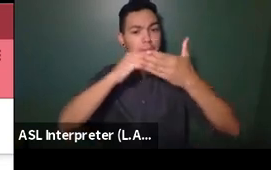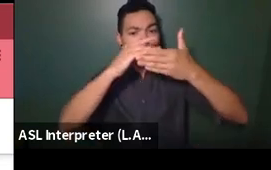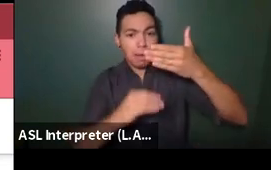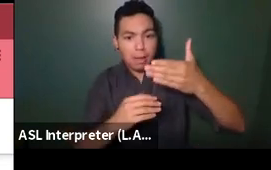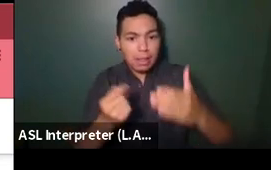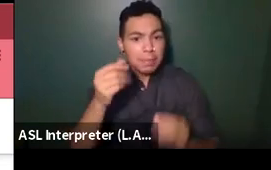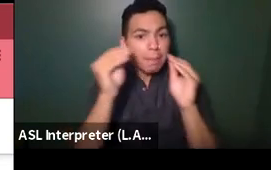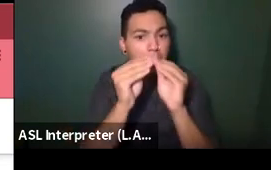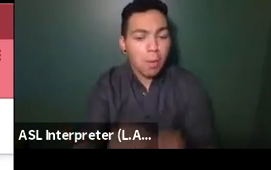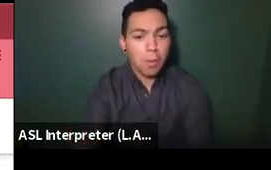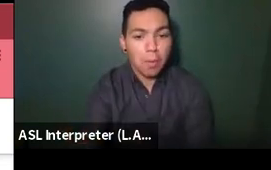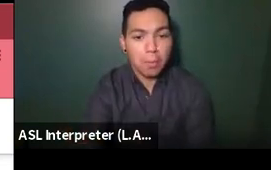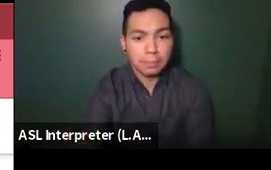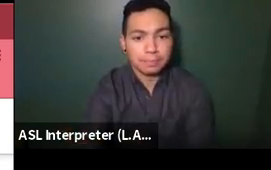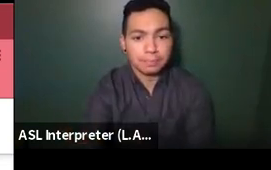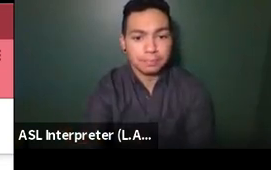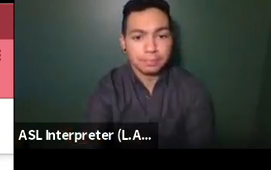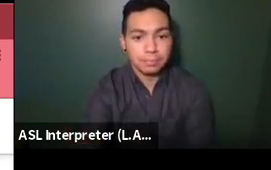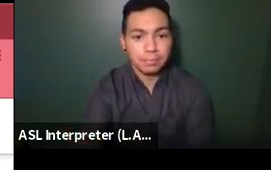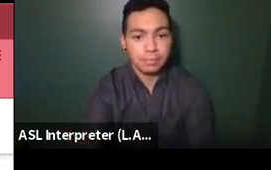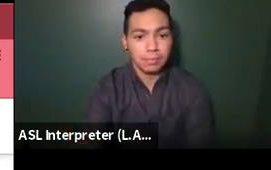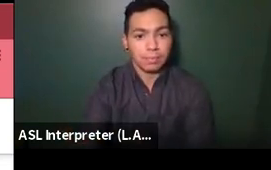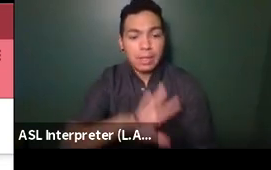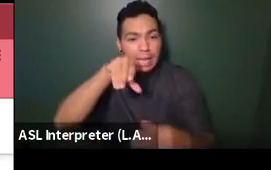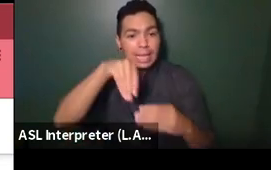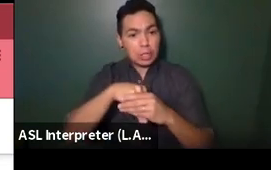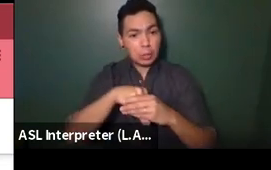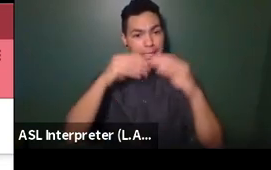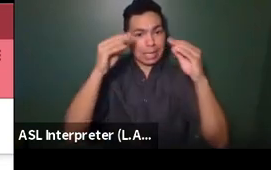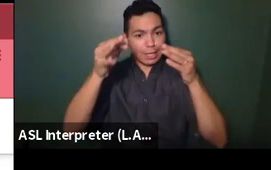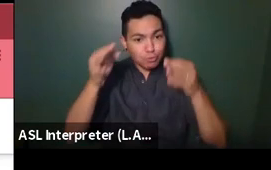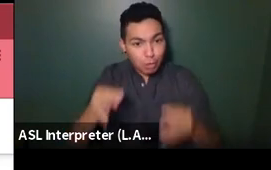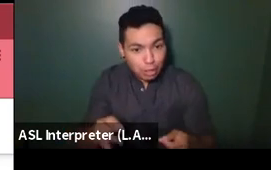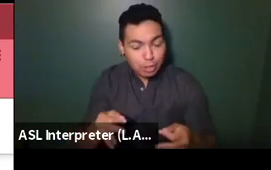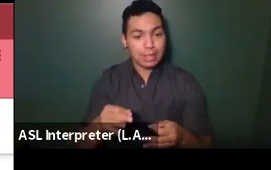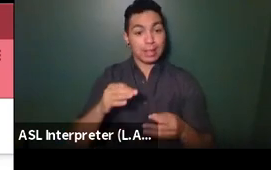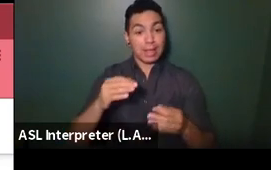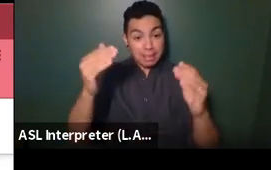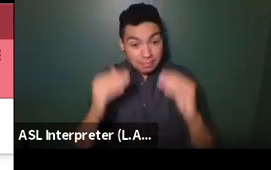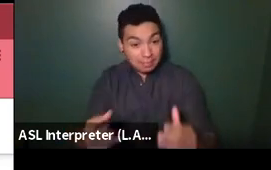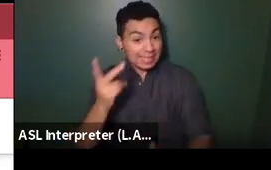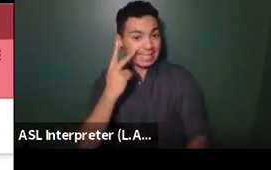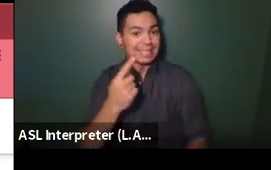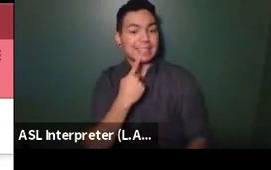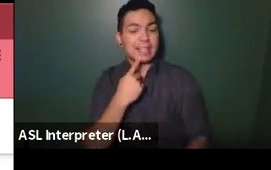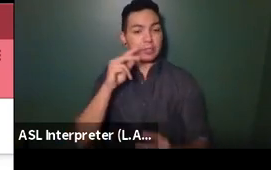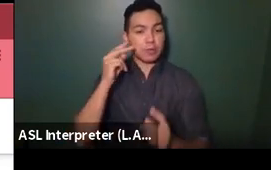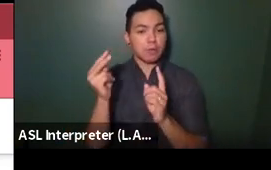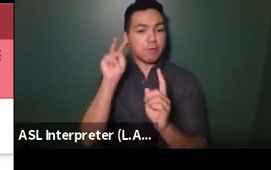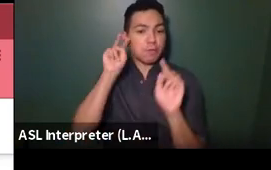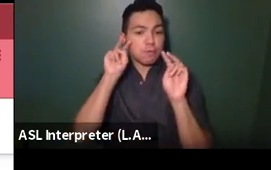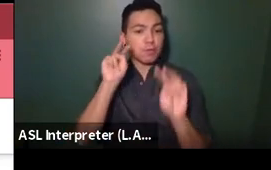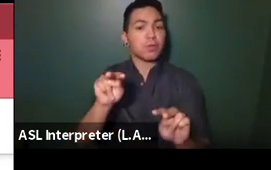Katherine Livick - ESD 112: It tells her her instructions and then it says view assignment. Now she could click right here and open up the attachment, but